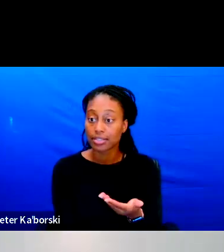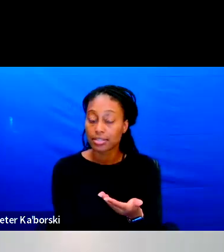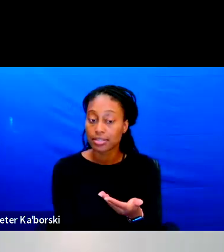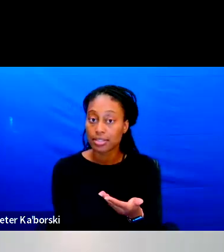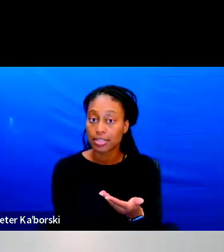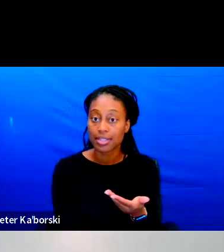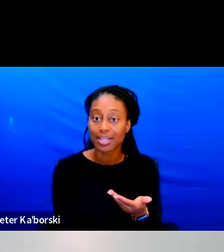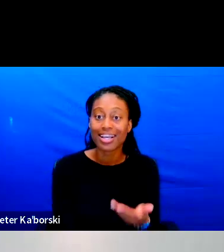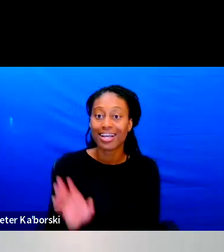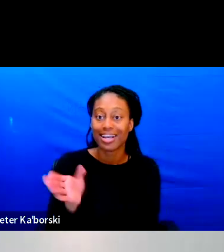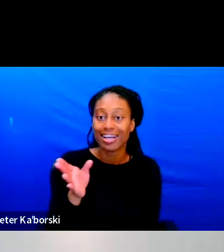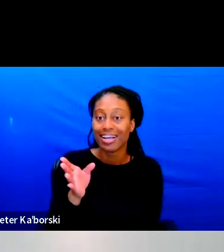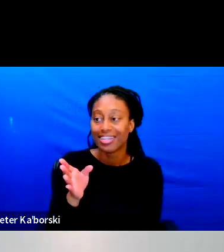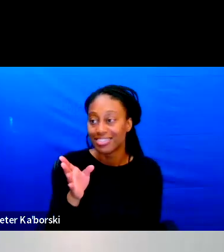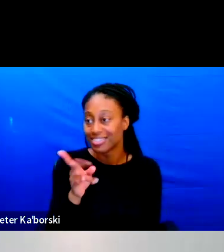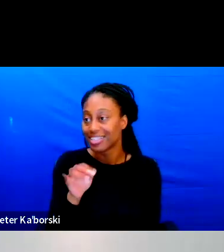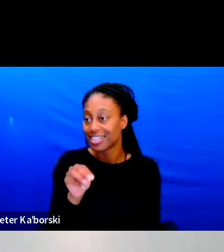tim lepa: Hello! Can you guys hear me? Adam Ayers w/ APRIL: Yes.